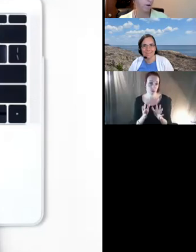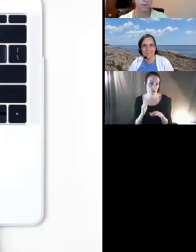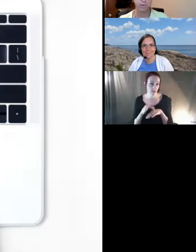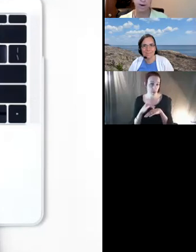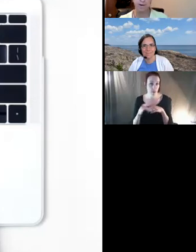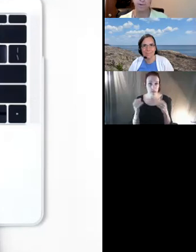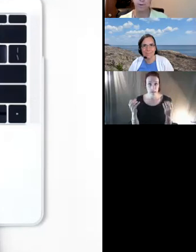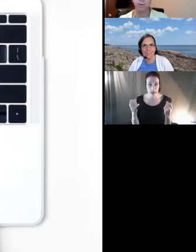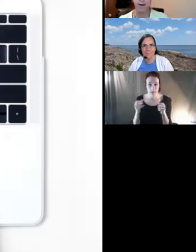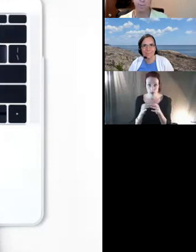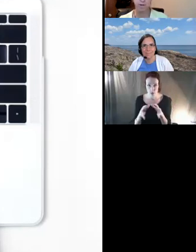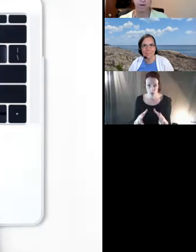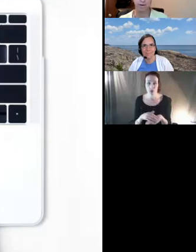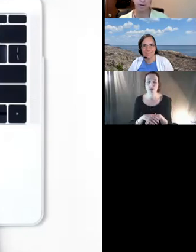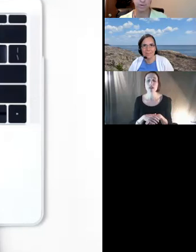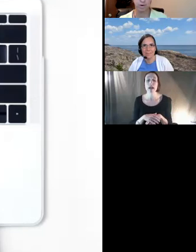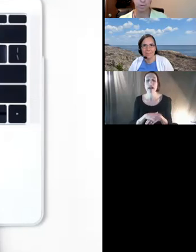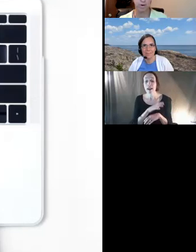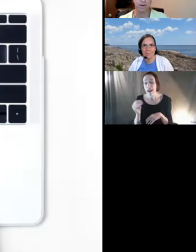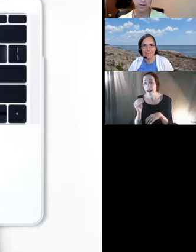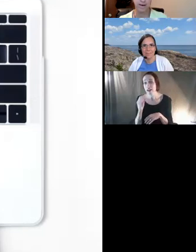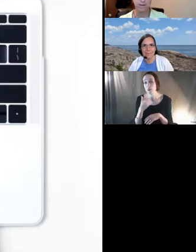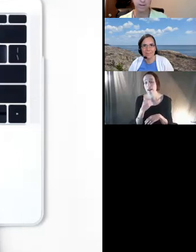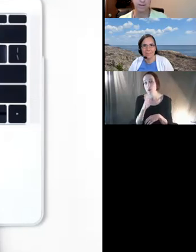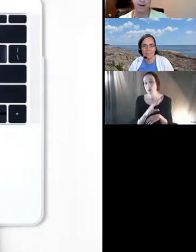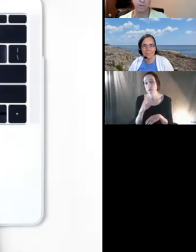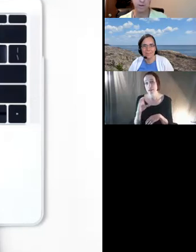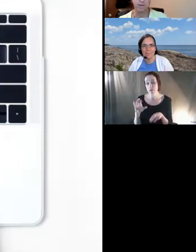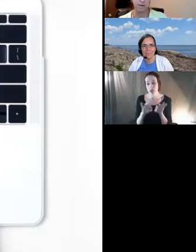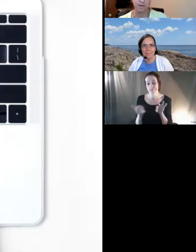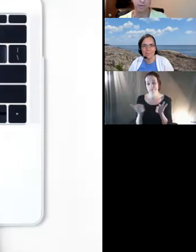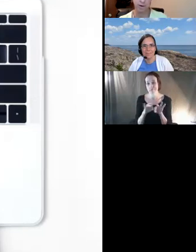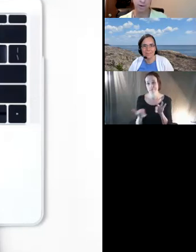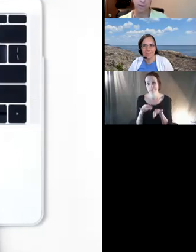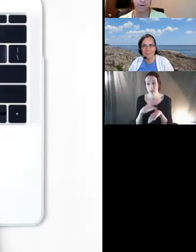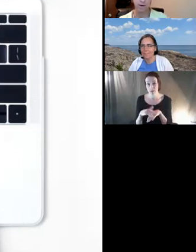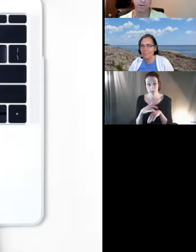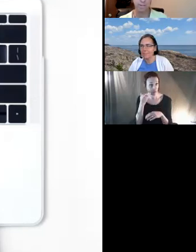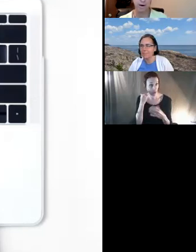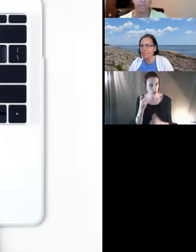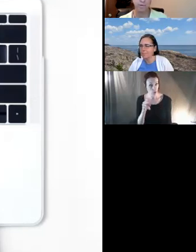we also have closed captioning. To access the captioning, down at the bottom you